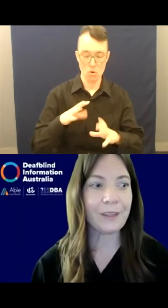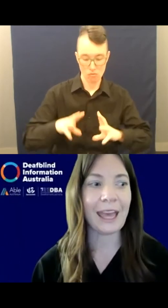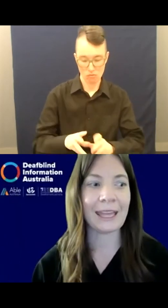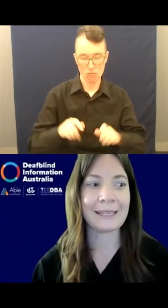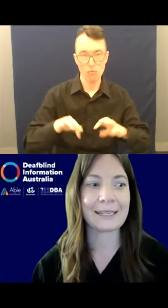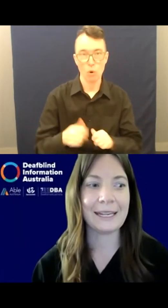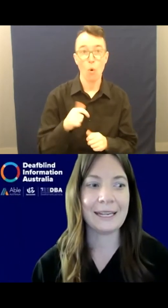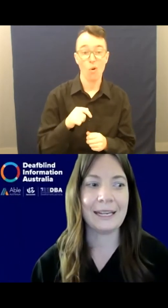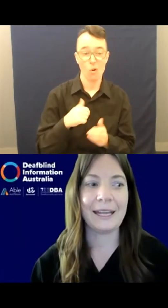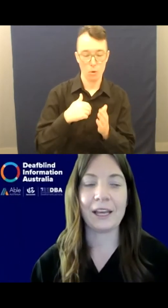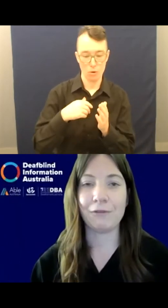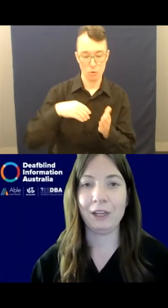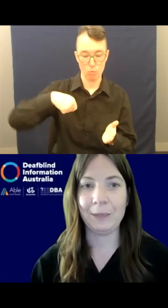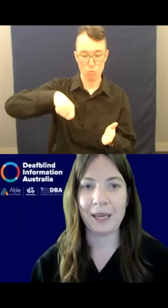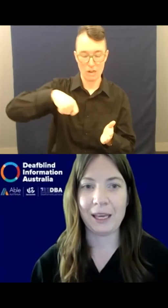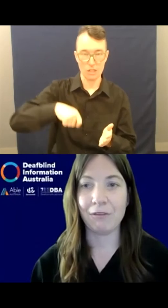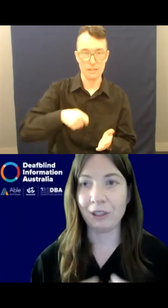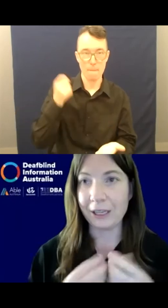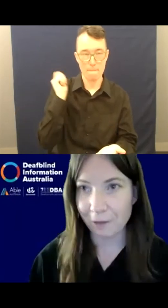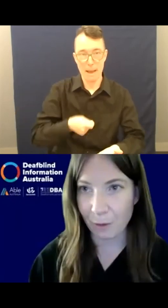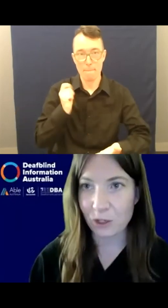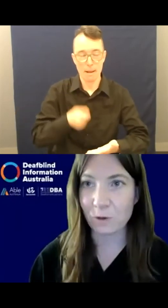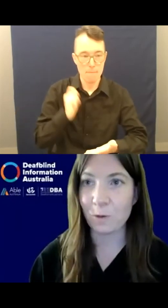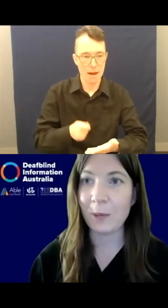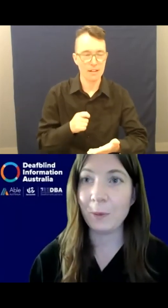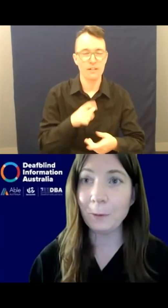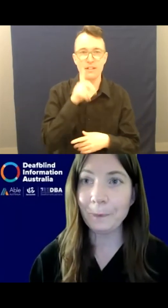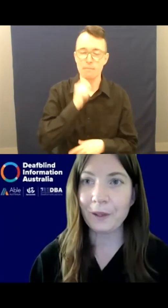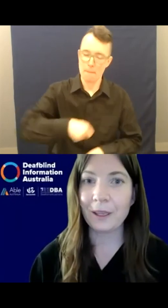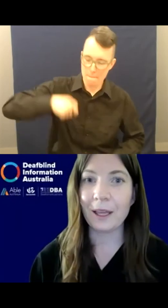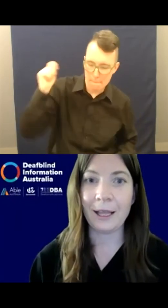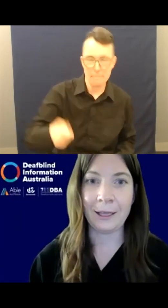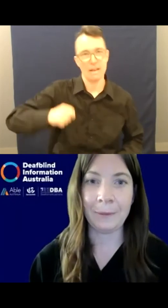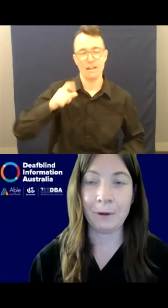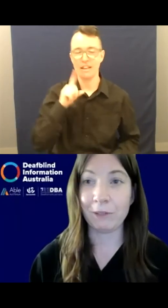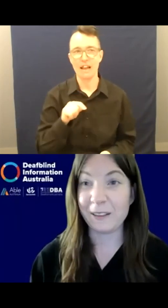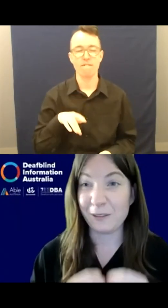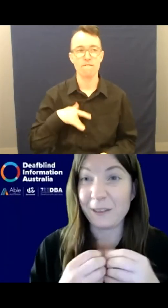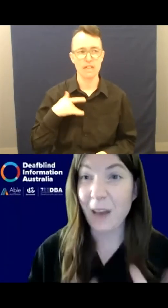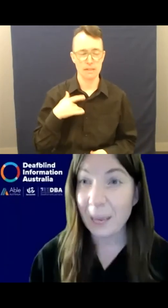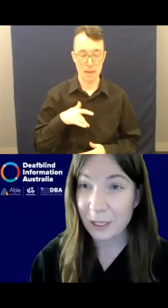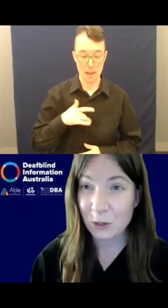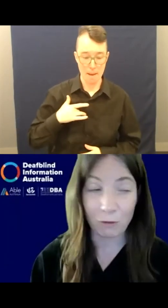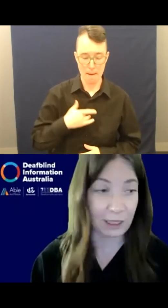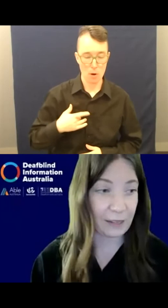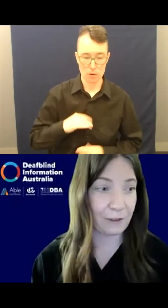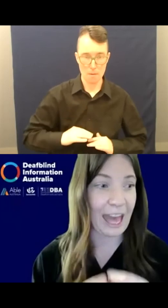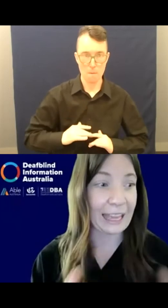And that can be a release of emotion for people, a release of excitement or a release of anger.